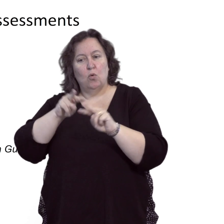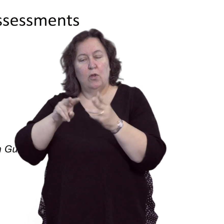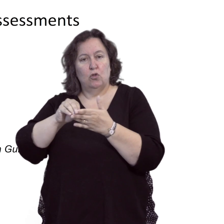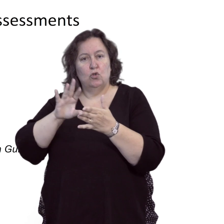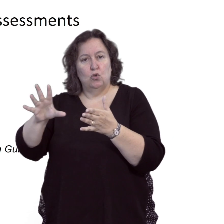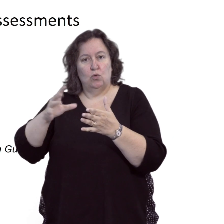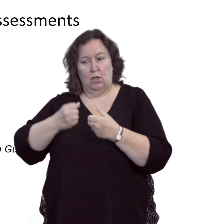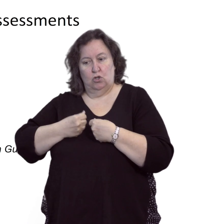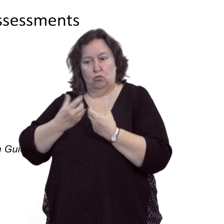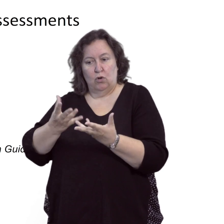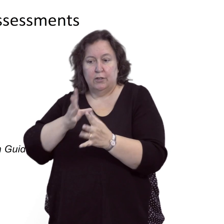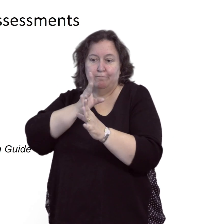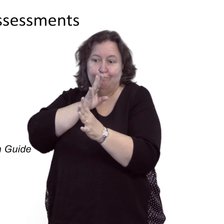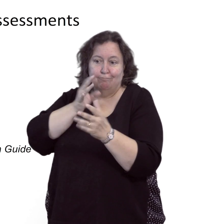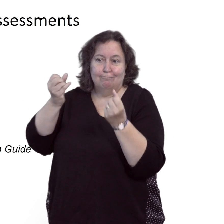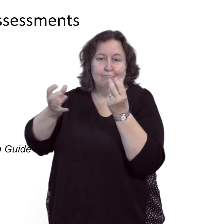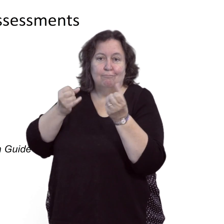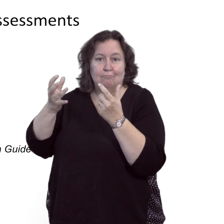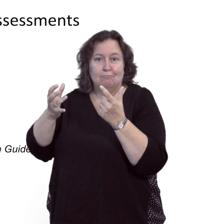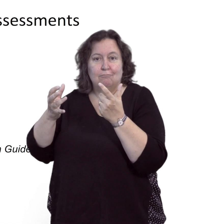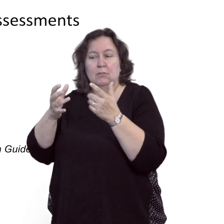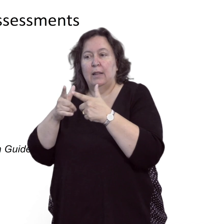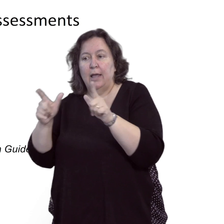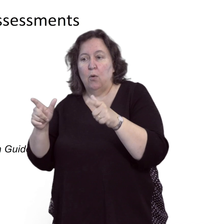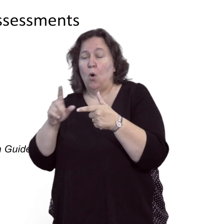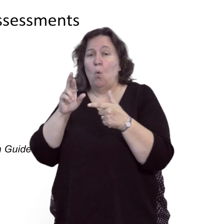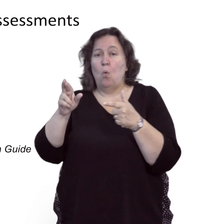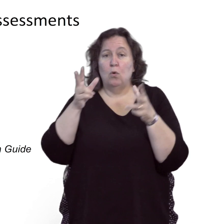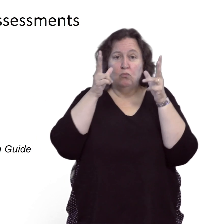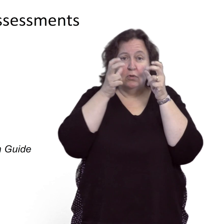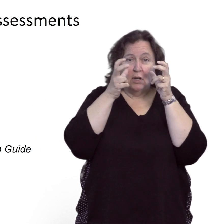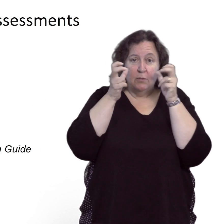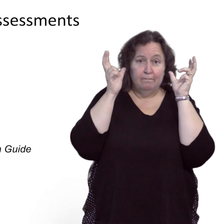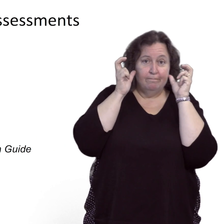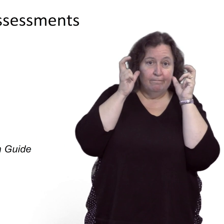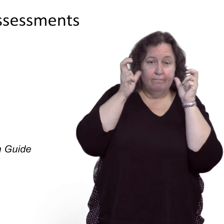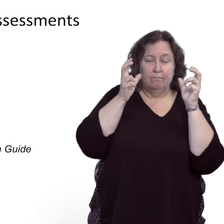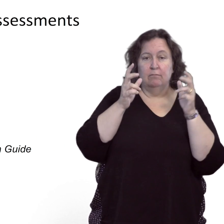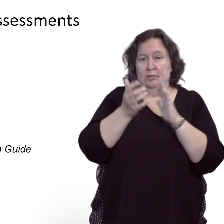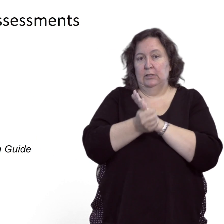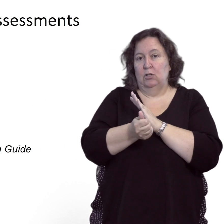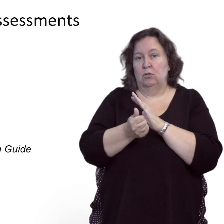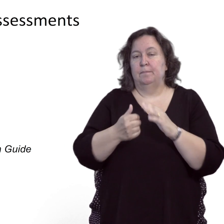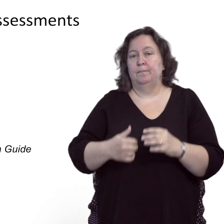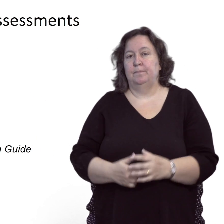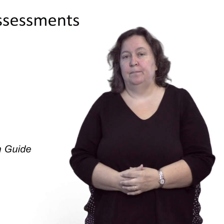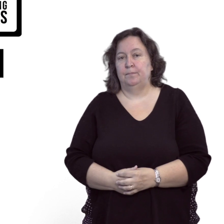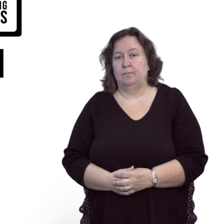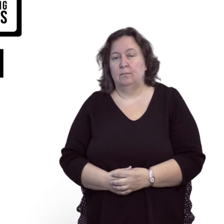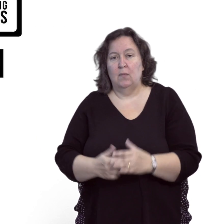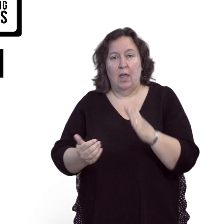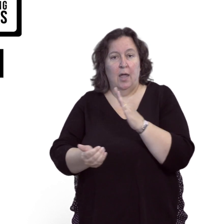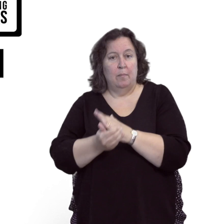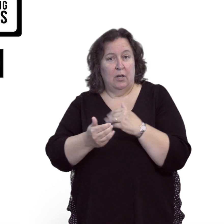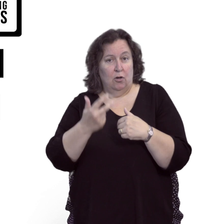of deaf and hard of hearing students. Appendix III includes sample adaptations.